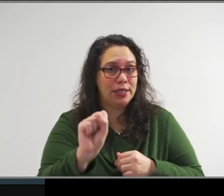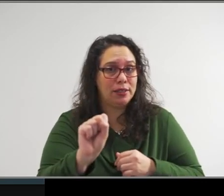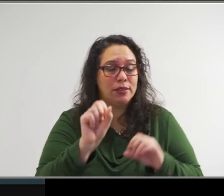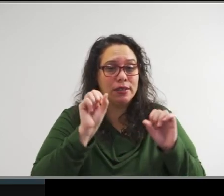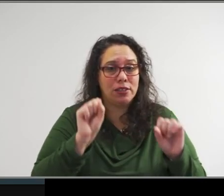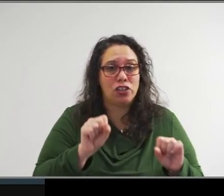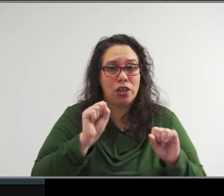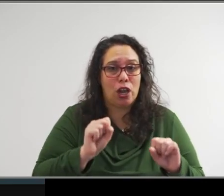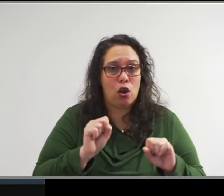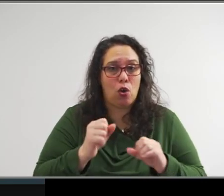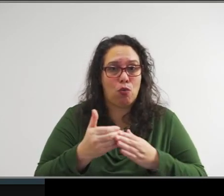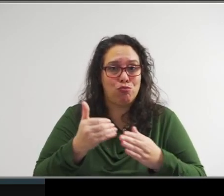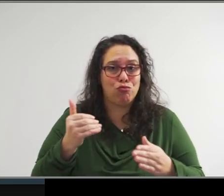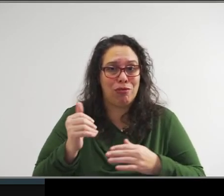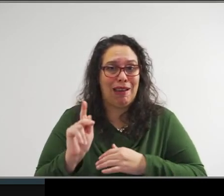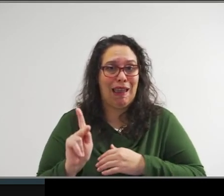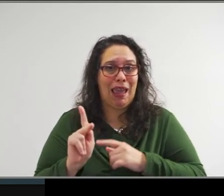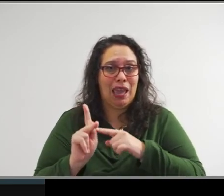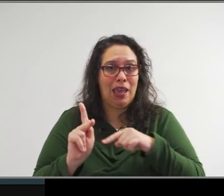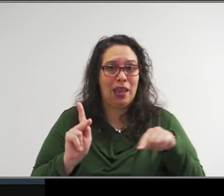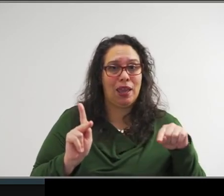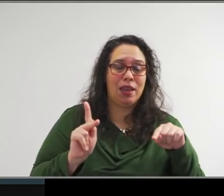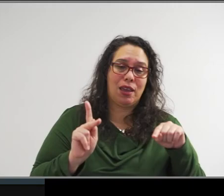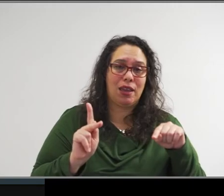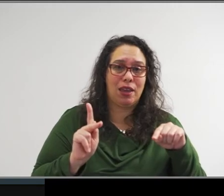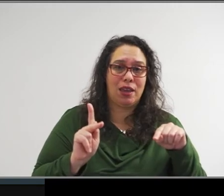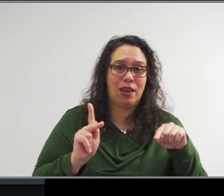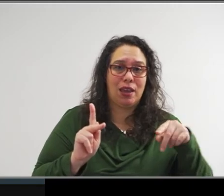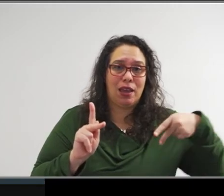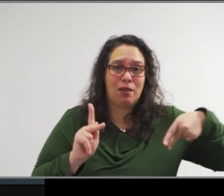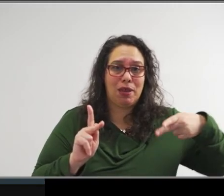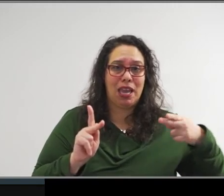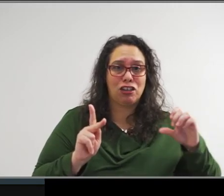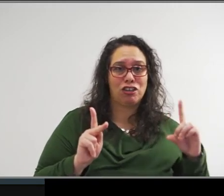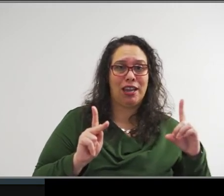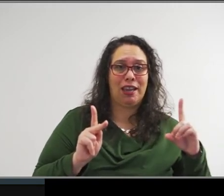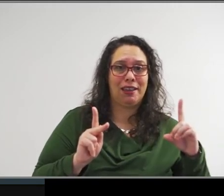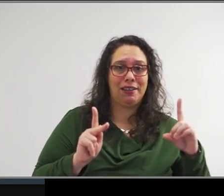pre-K through an educational doctorate along one street seventh street.